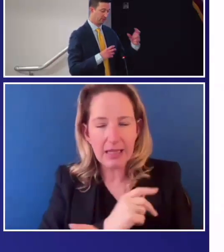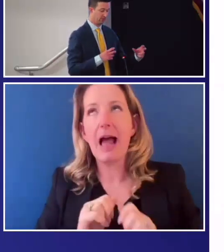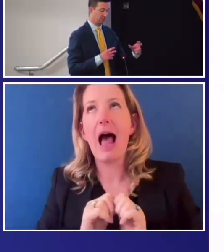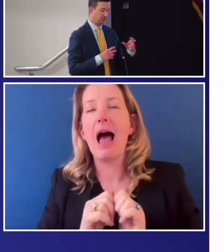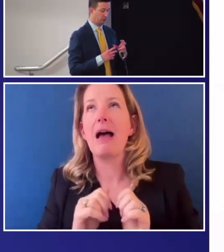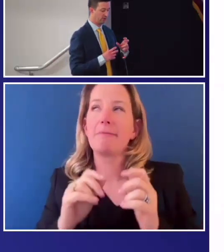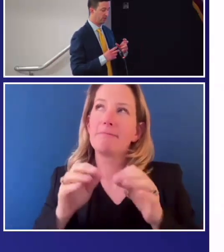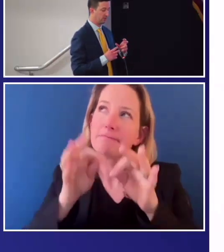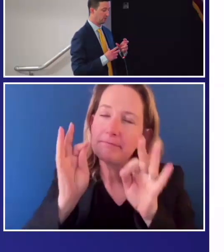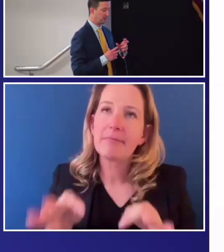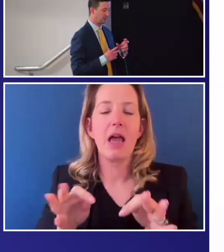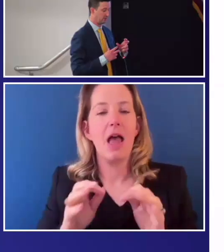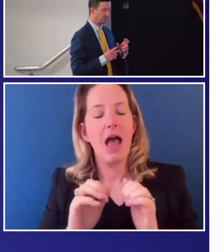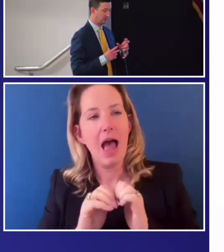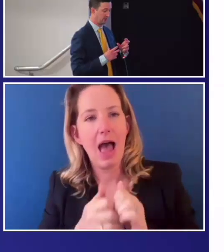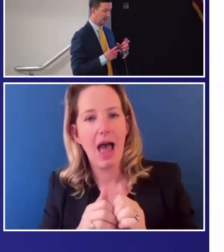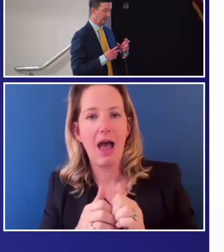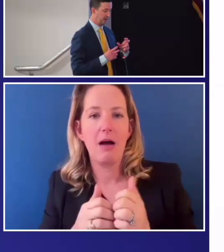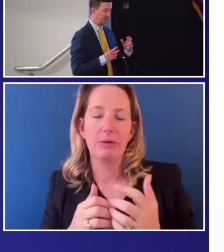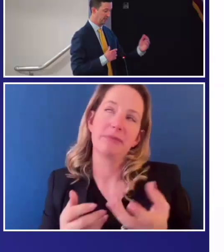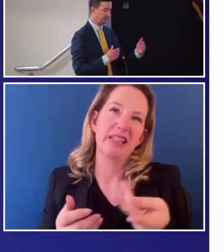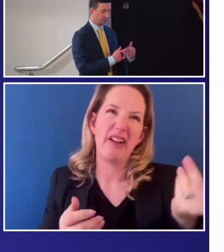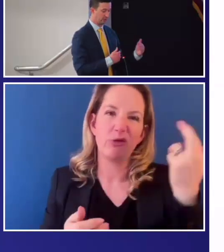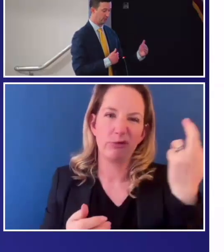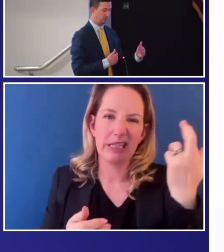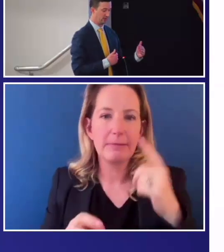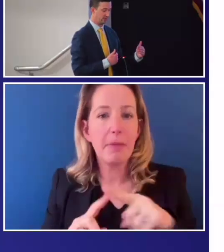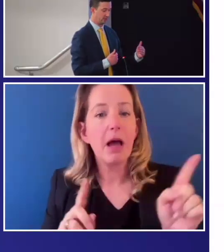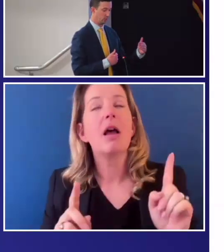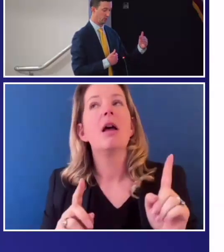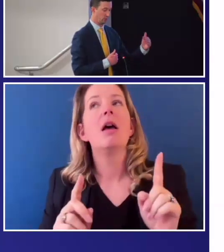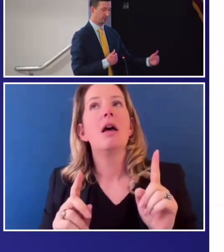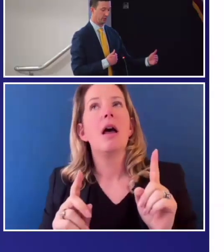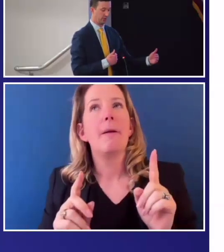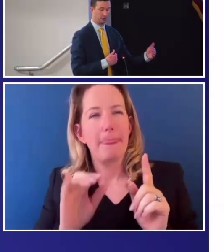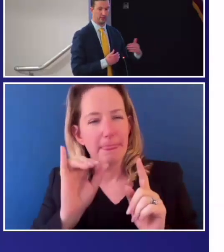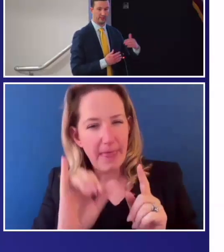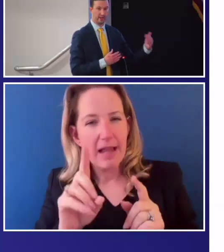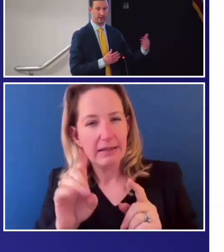The first is we are still in the process of figuring out how the data transfer process will work with Treasury and the --